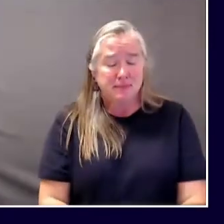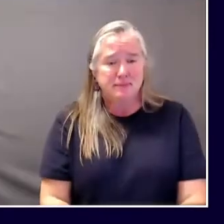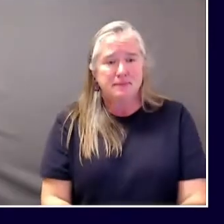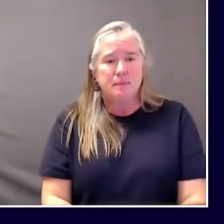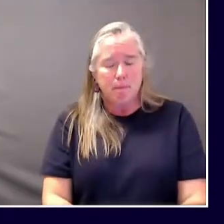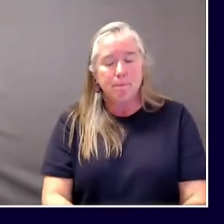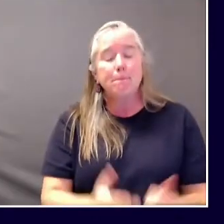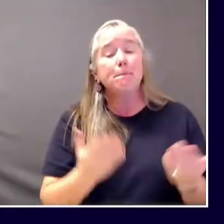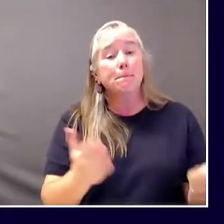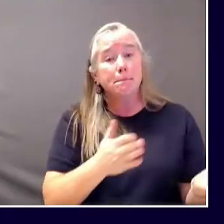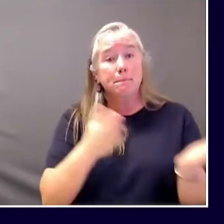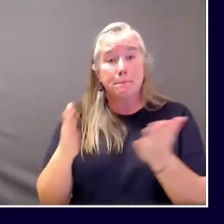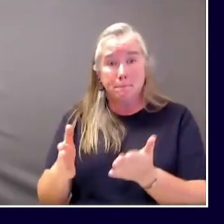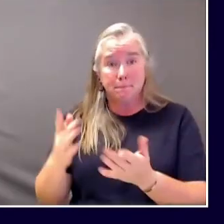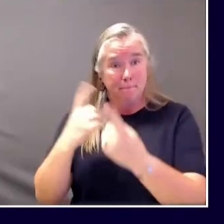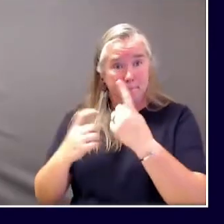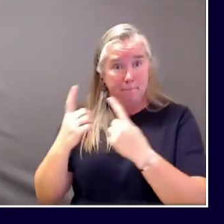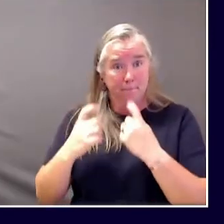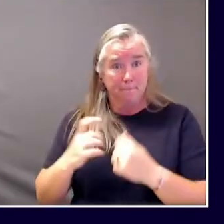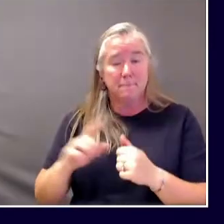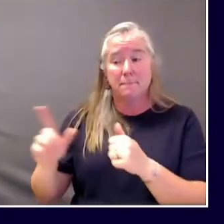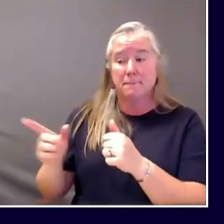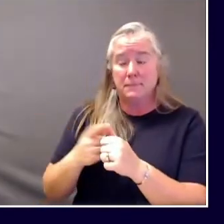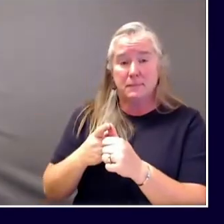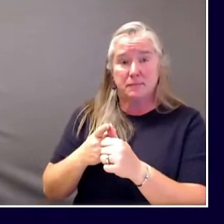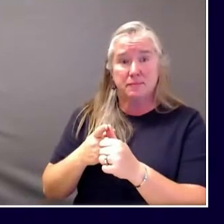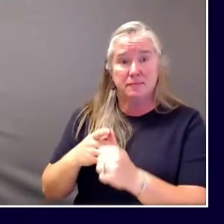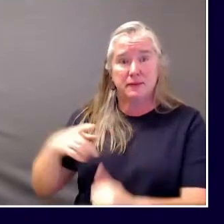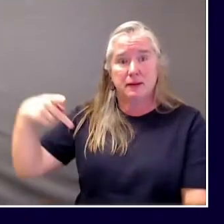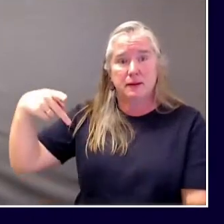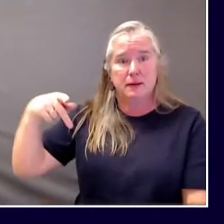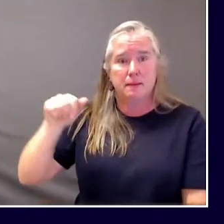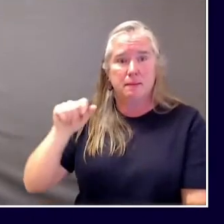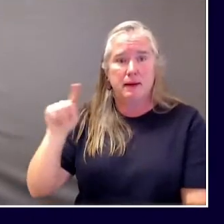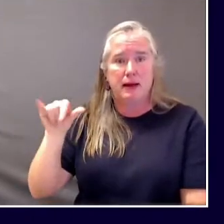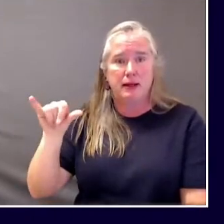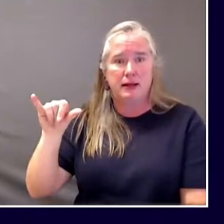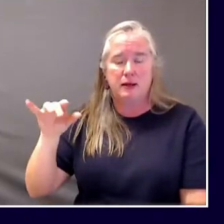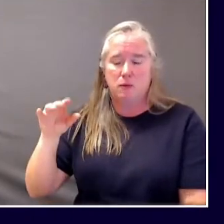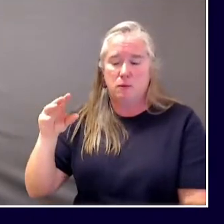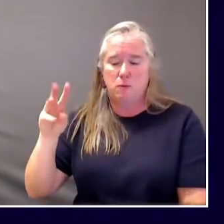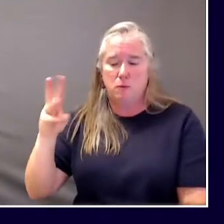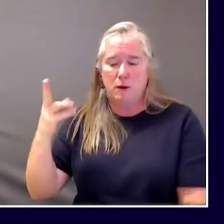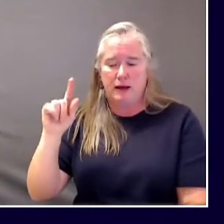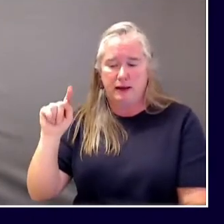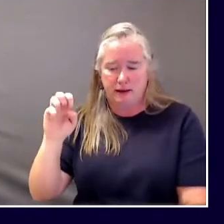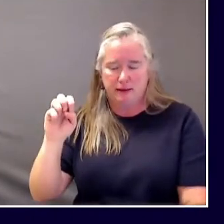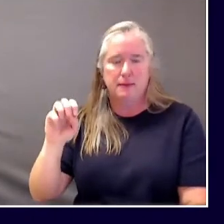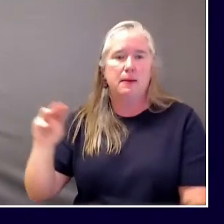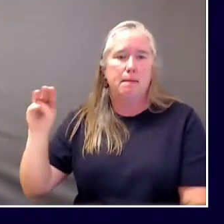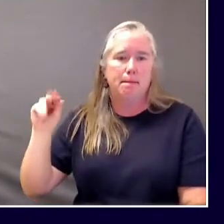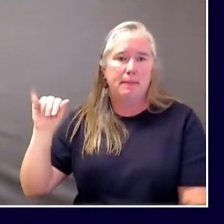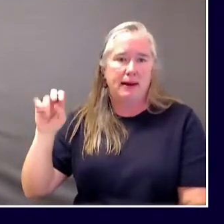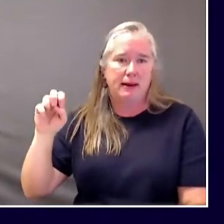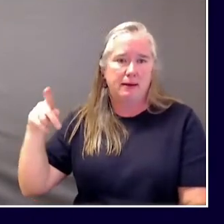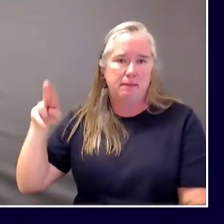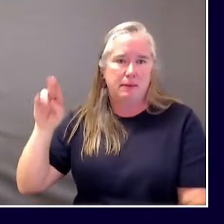colleagues in the media question for the afternoon goes